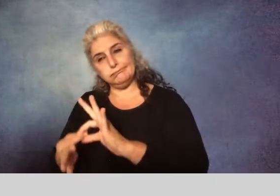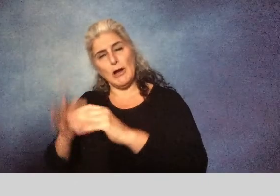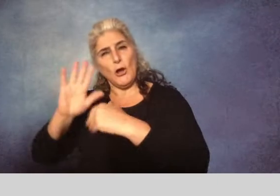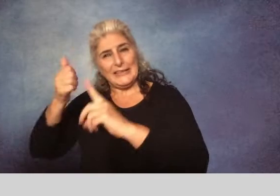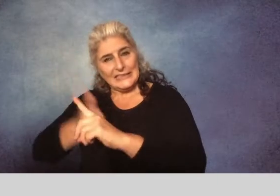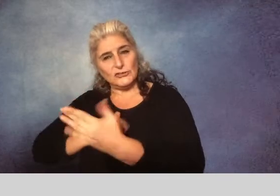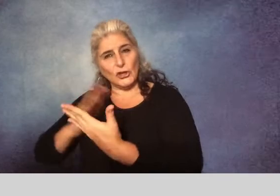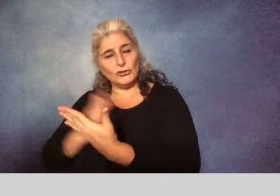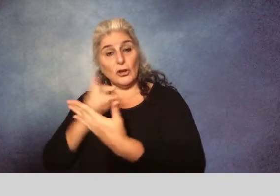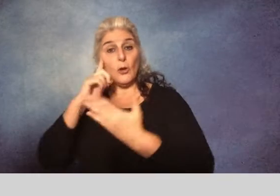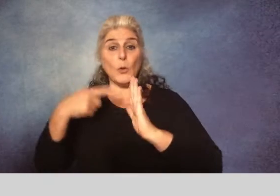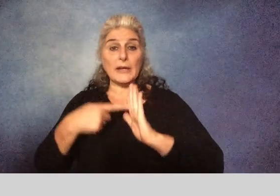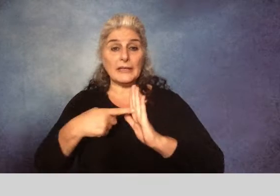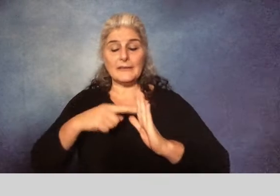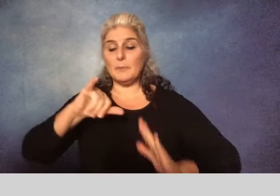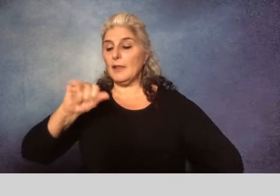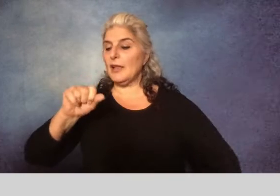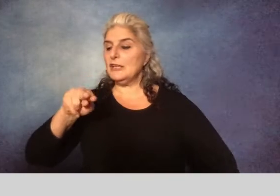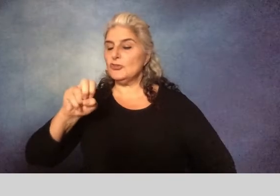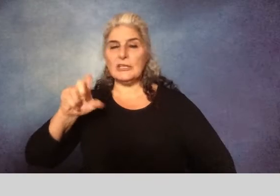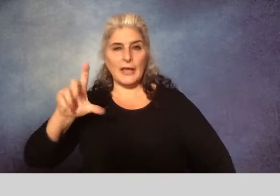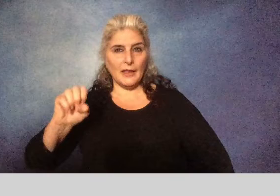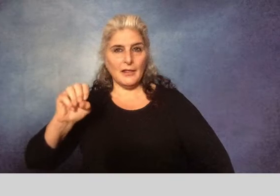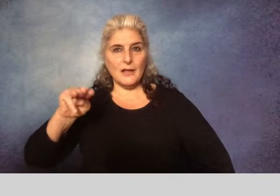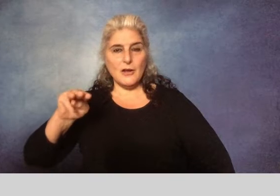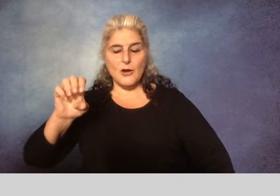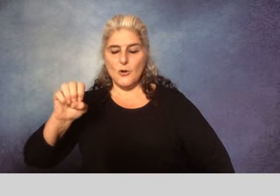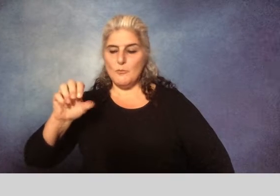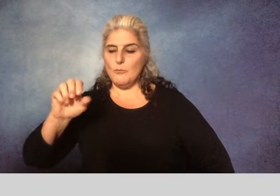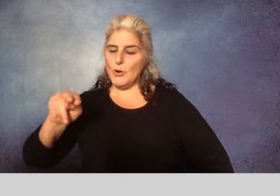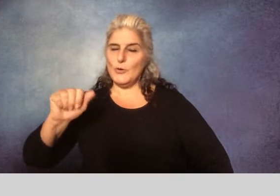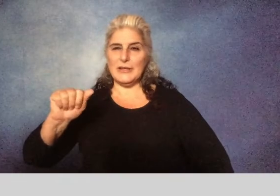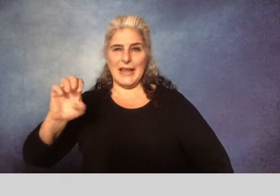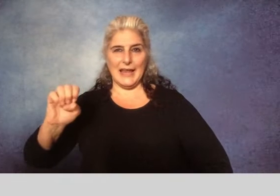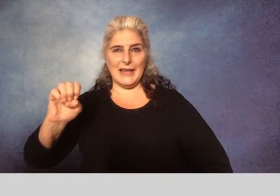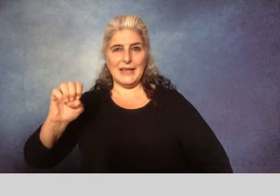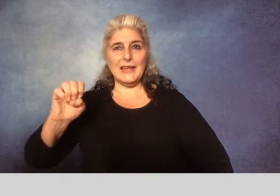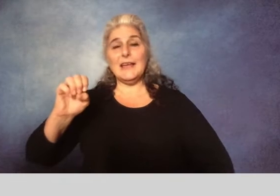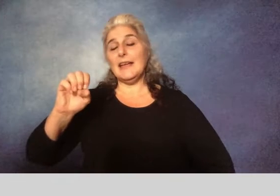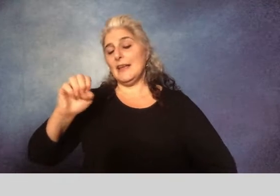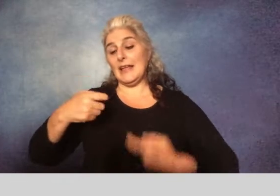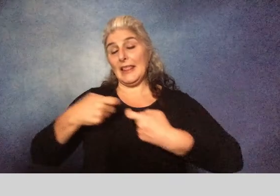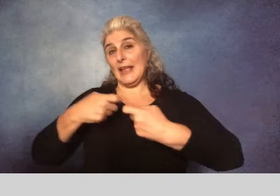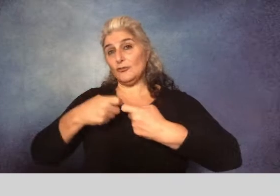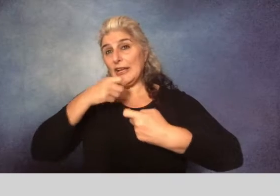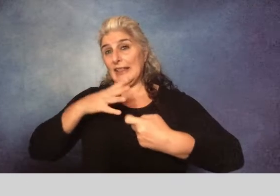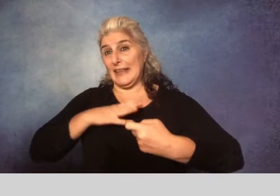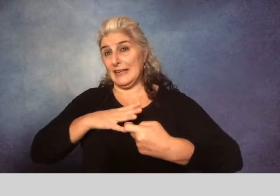are Janelle Monae's "The Electric Lady" or "Demon Days" from Gorillaz. When I get tracks from either album in a playlist,